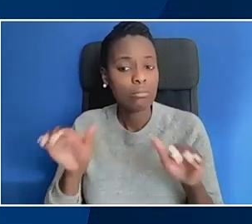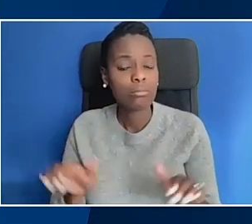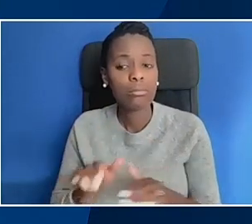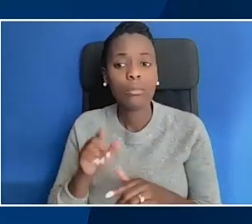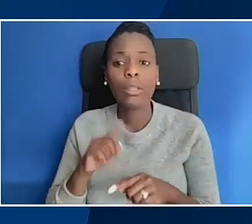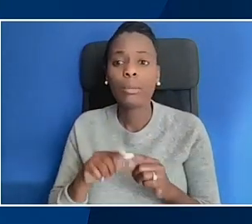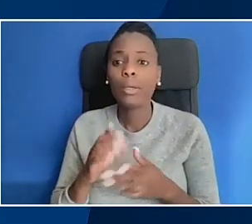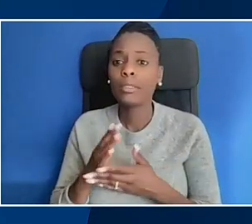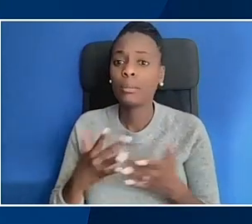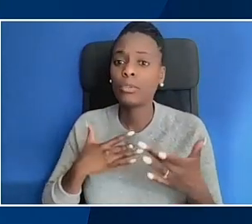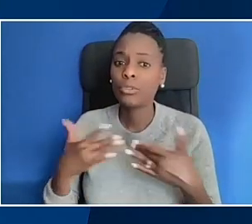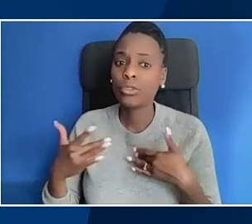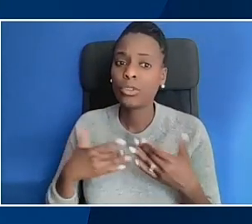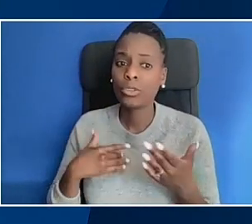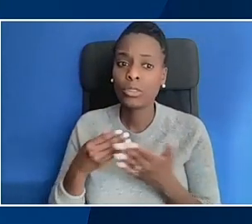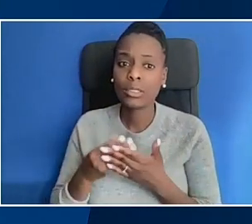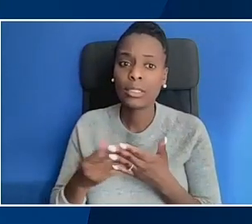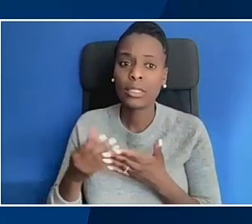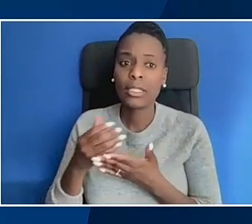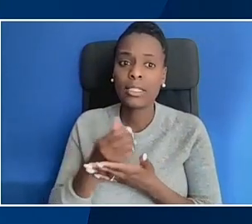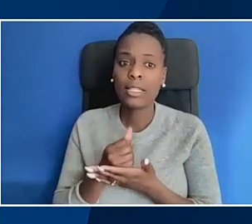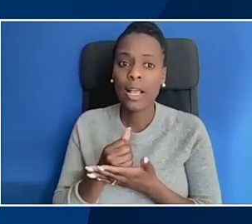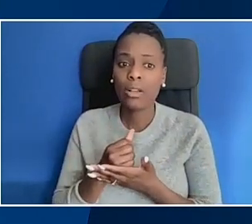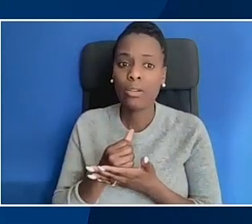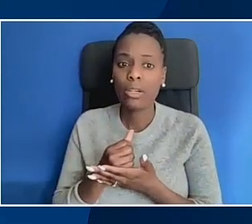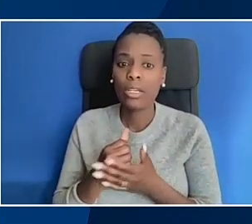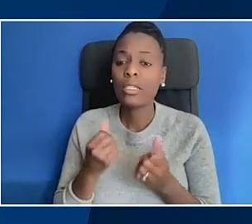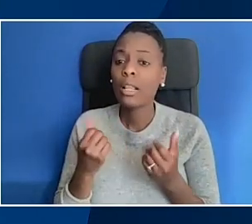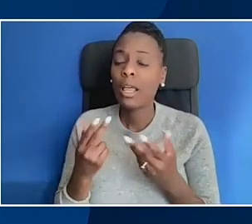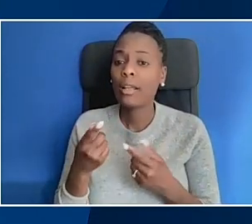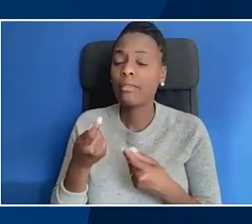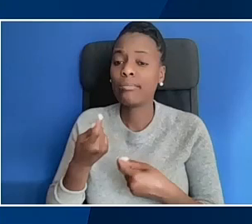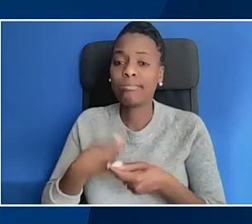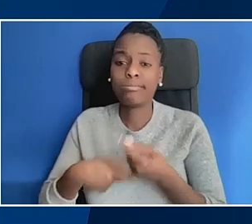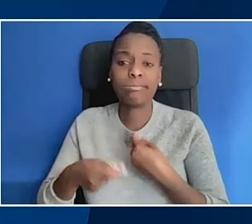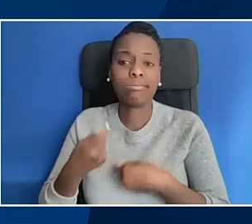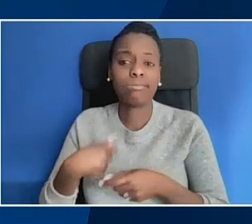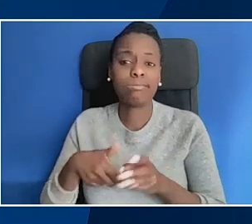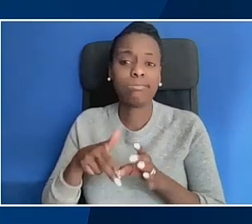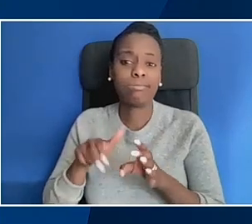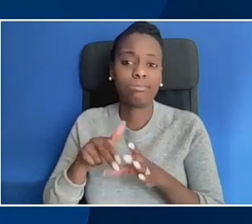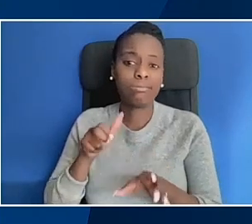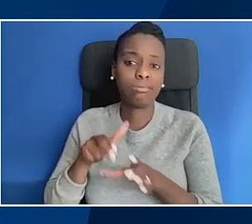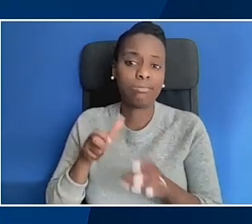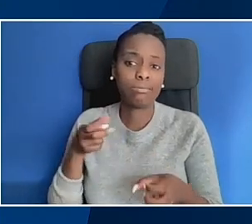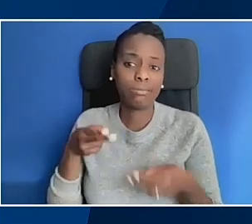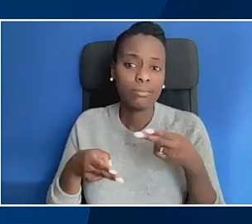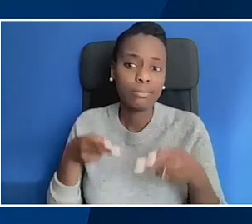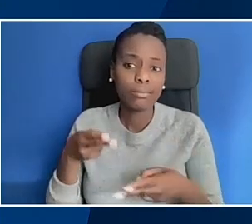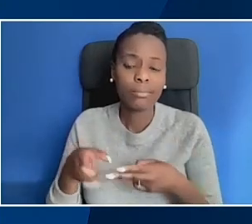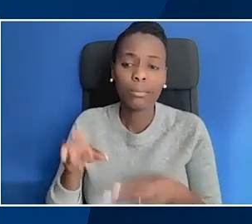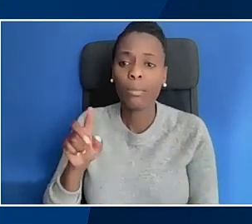up that there is a number of turnover, so there's concern about additional work